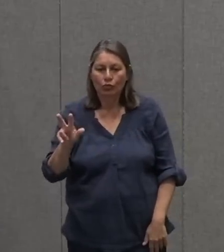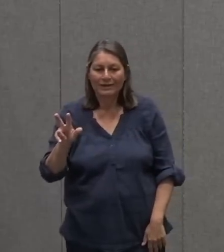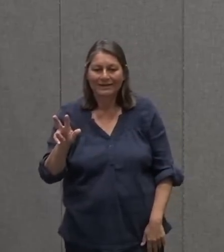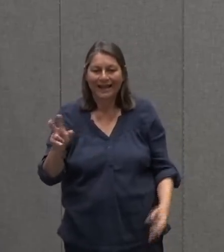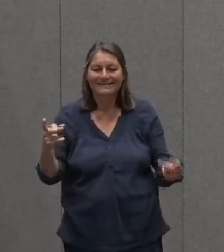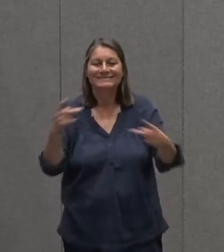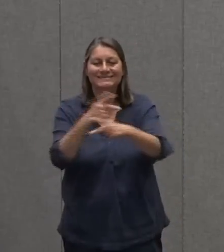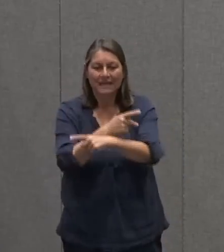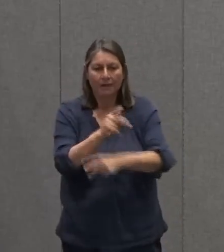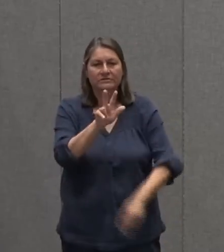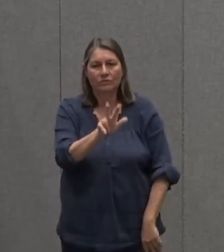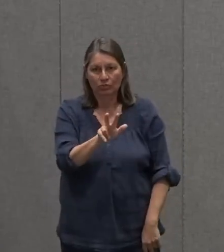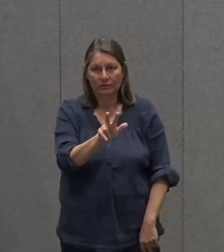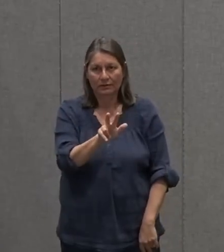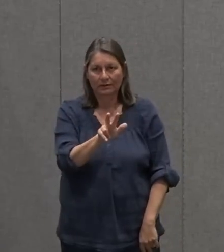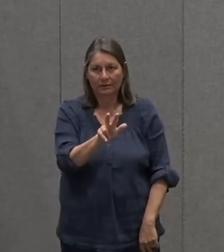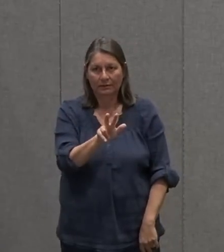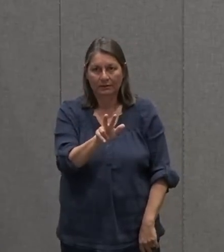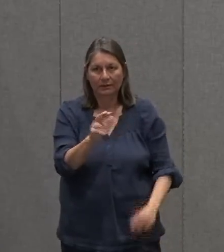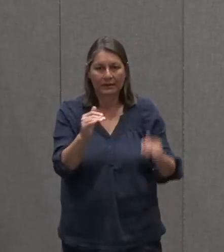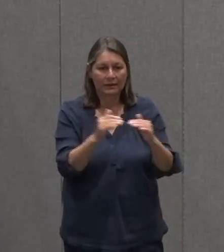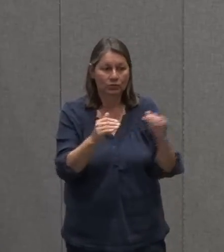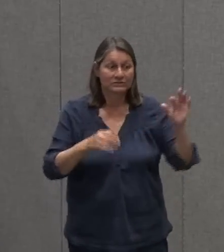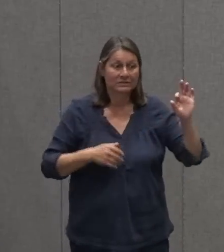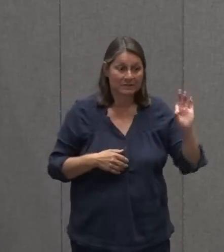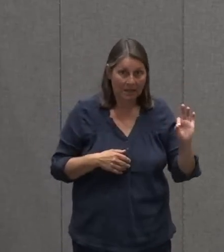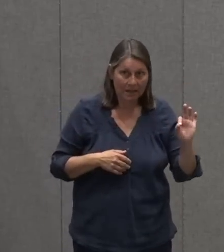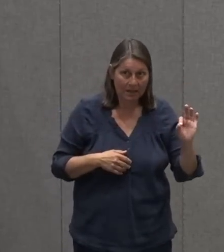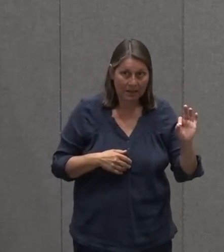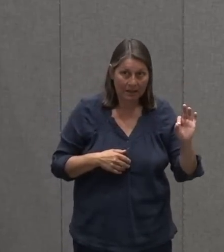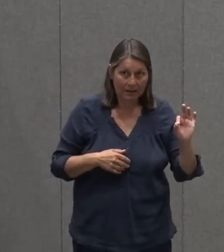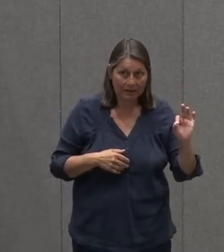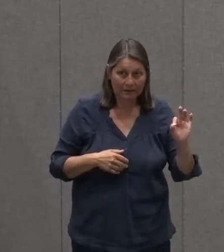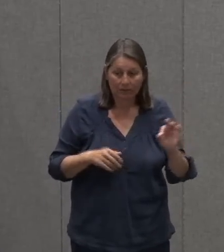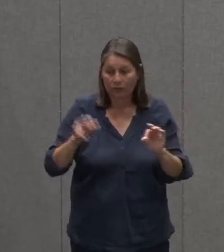the square number is nine or three times three.